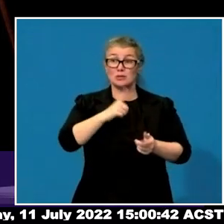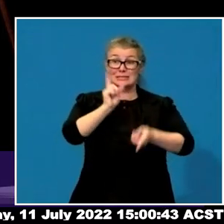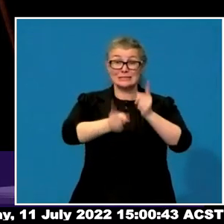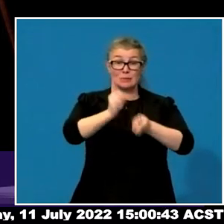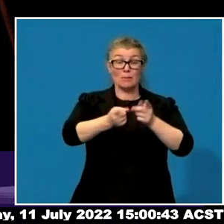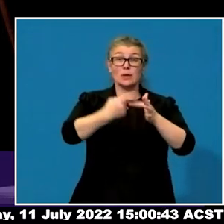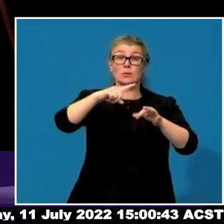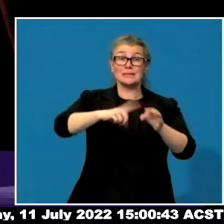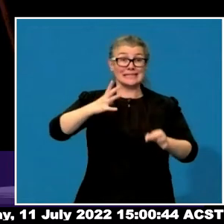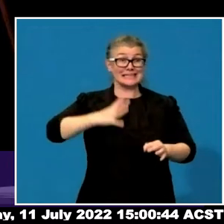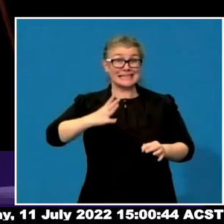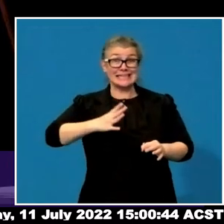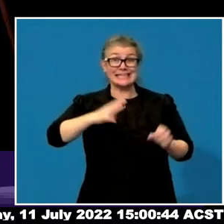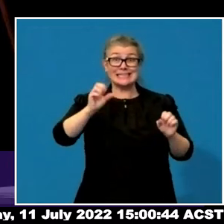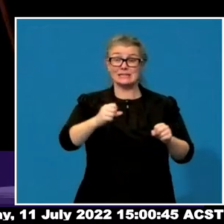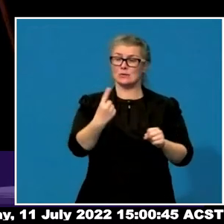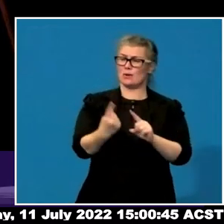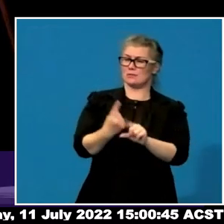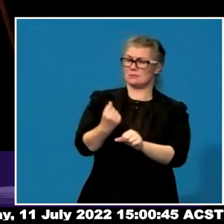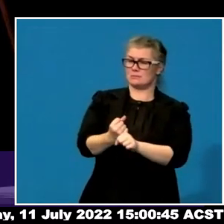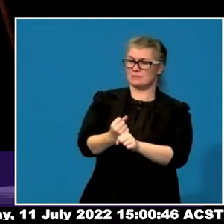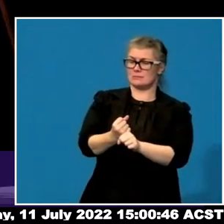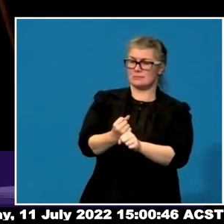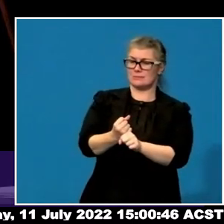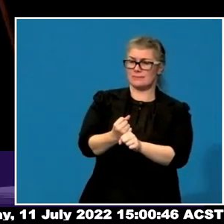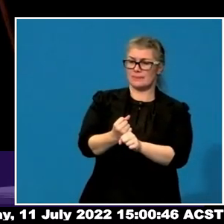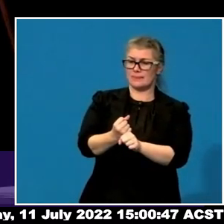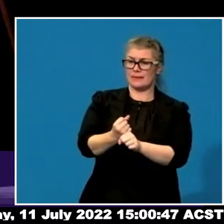and there was a classic example where it is that I had a piece of shower equipment that